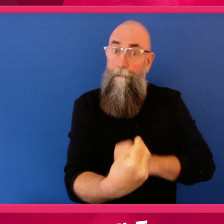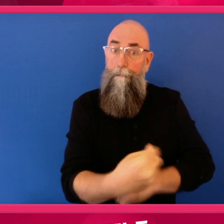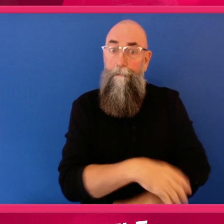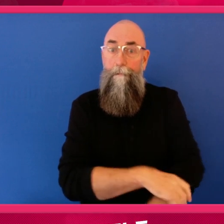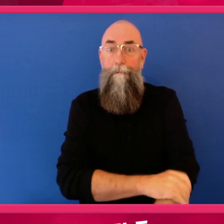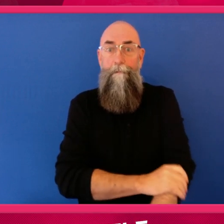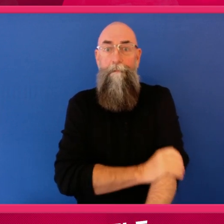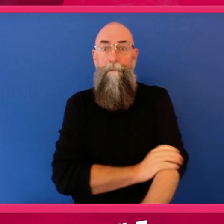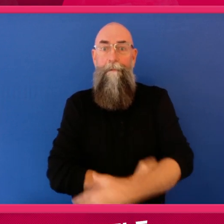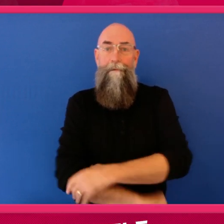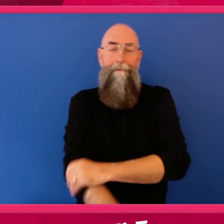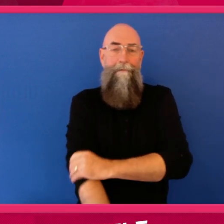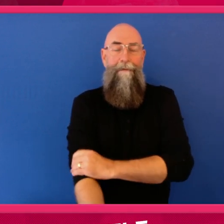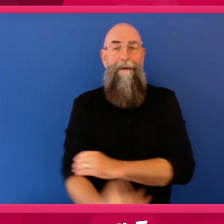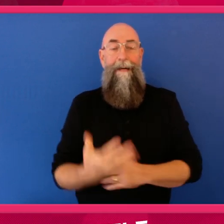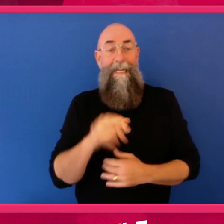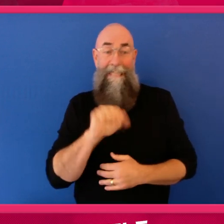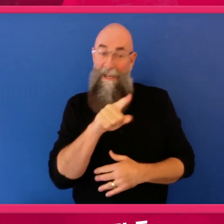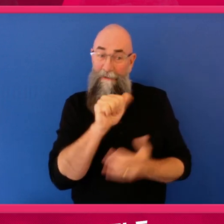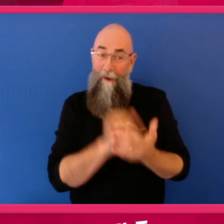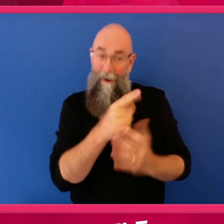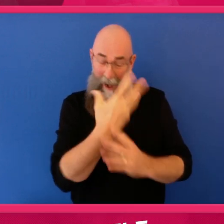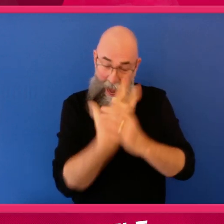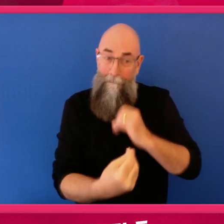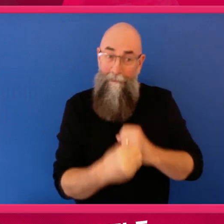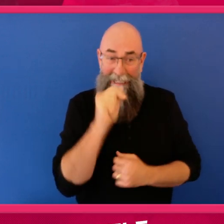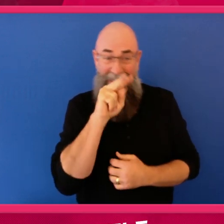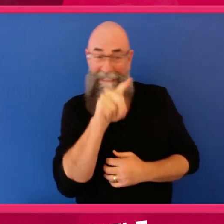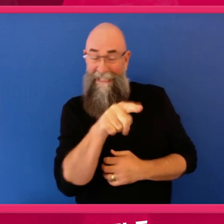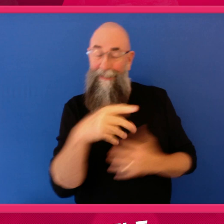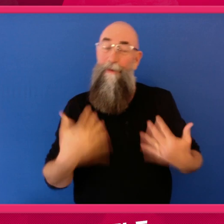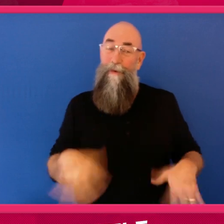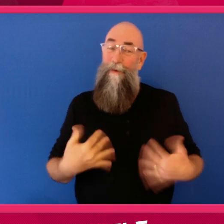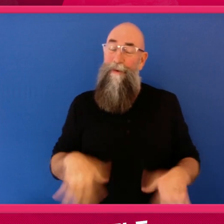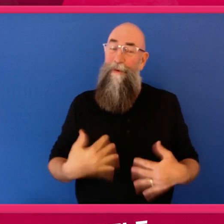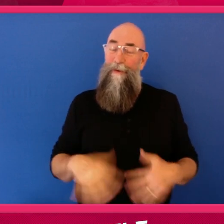Fearnley. You just happen to live, breathe everything Paralympics and the Paralympic movement. So that would help to. Kurt Fearnley: The best of the rest, Georgie.